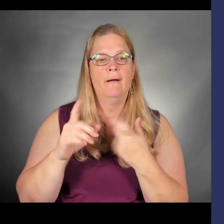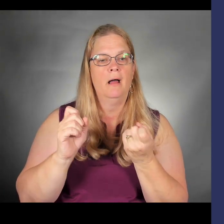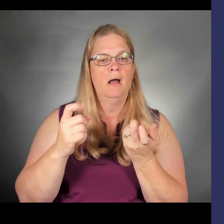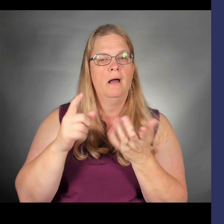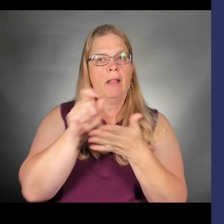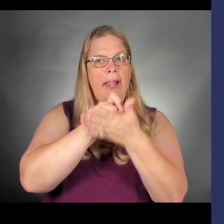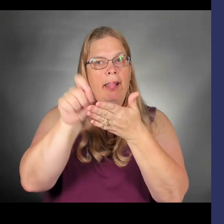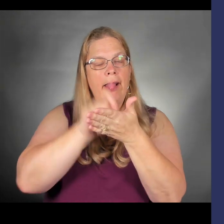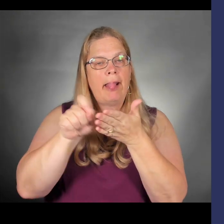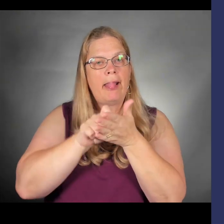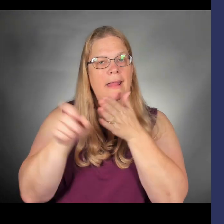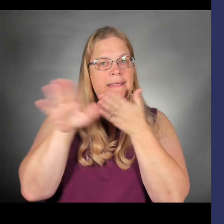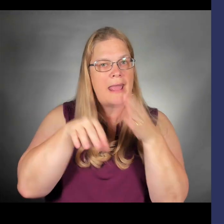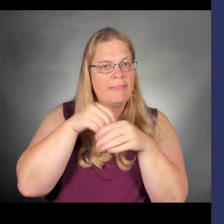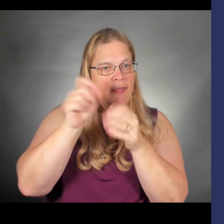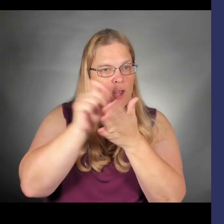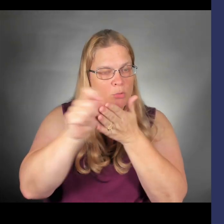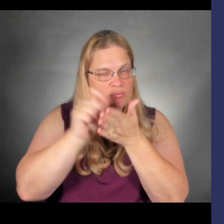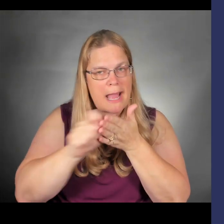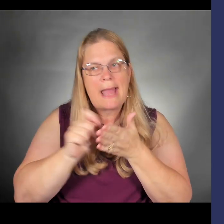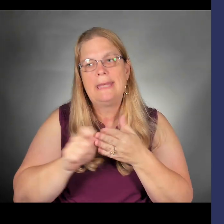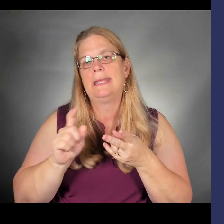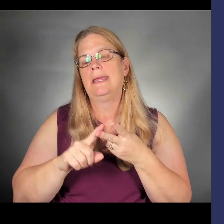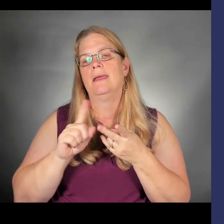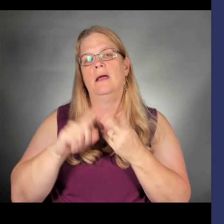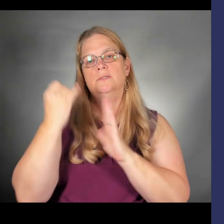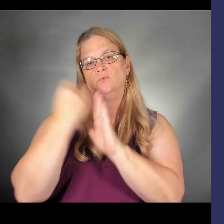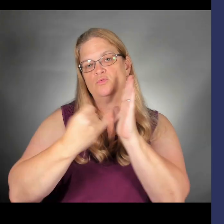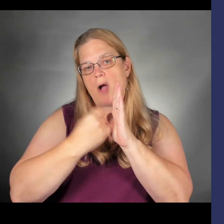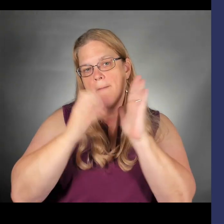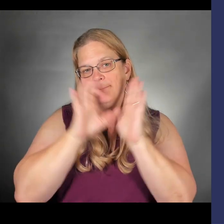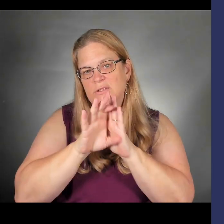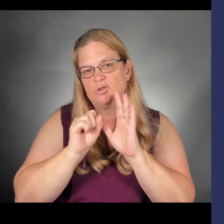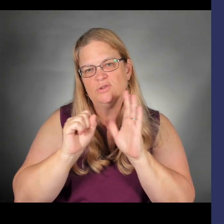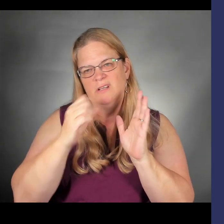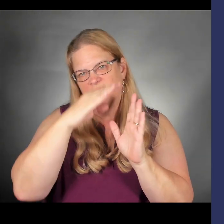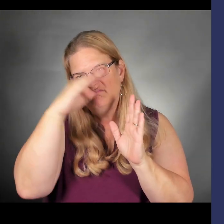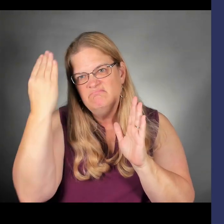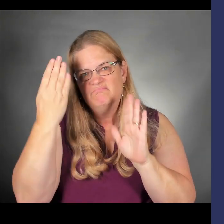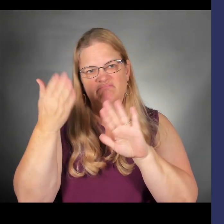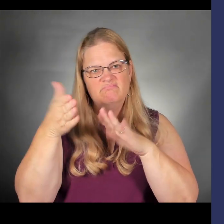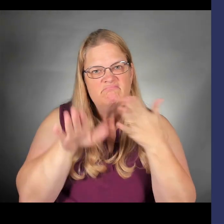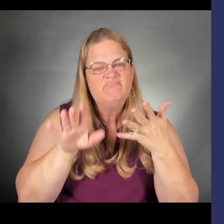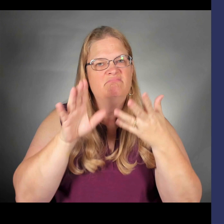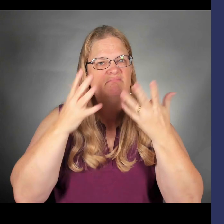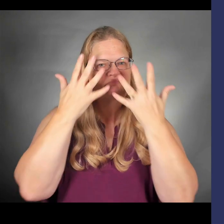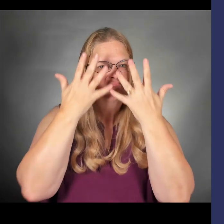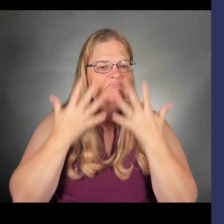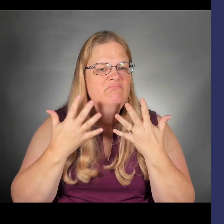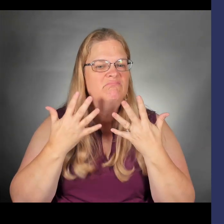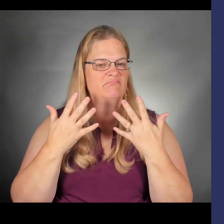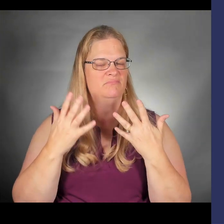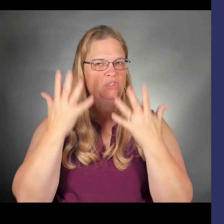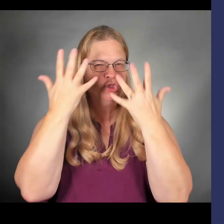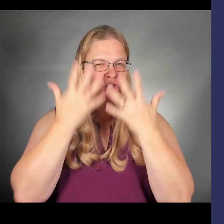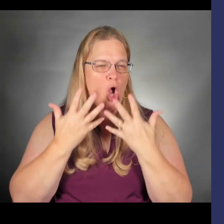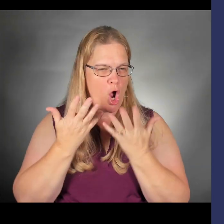preoccupation with death such as Including a lot about death in their writing or their drawings;